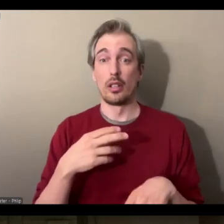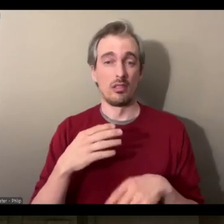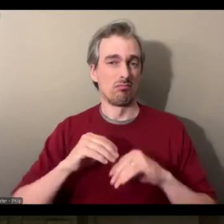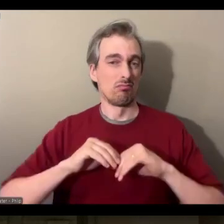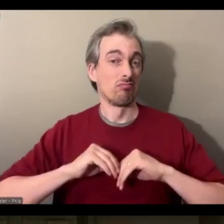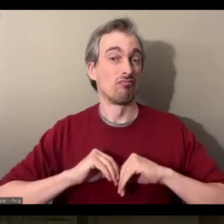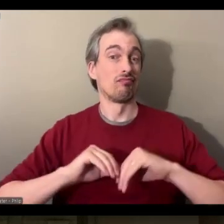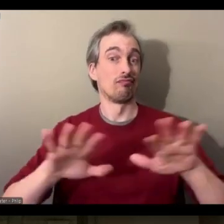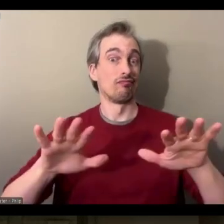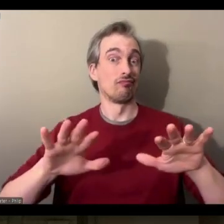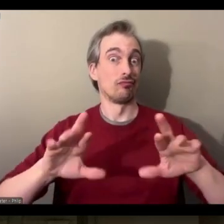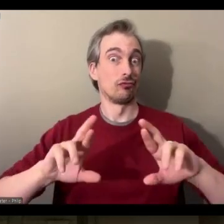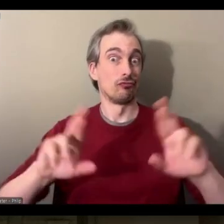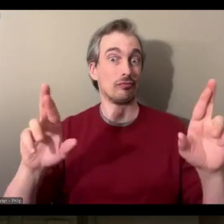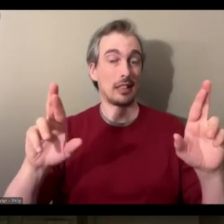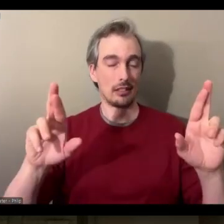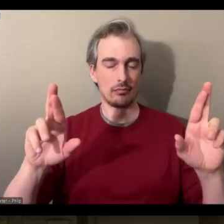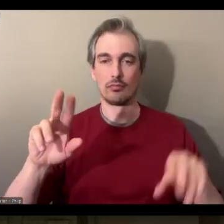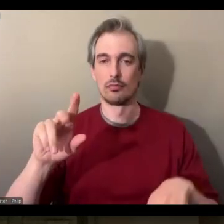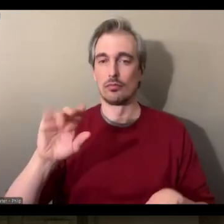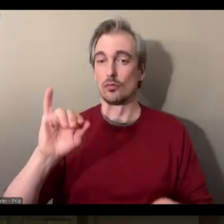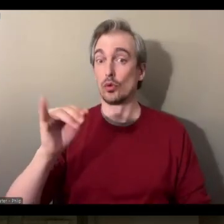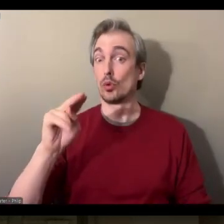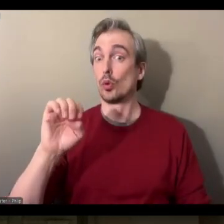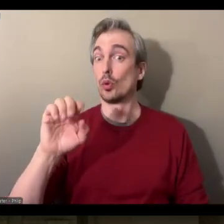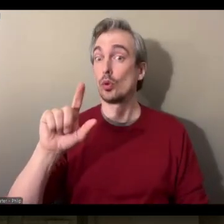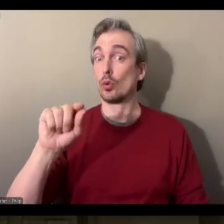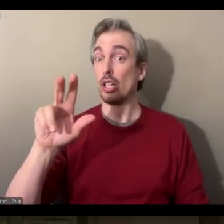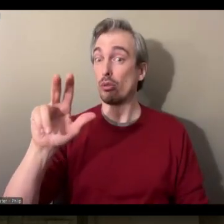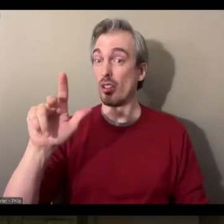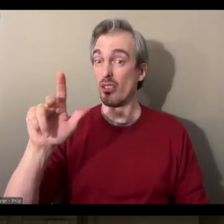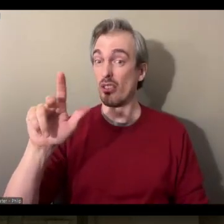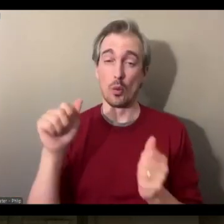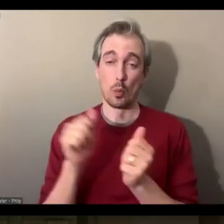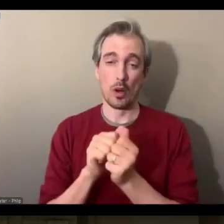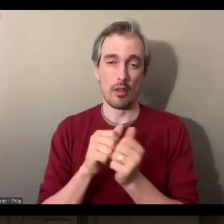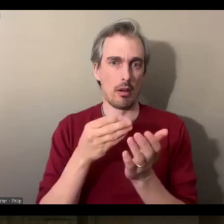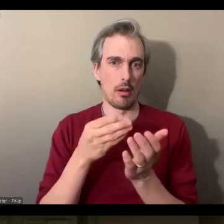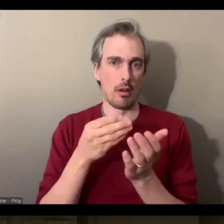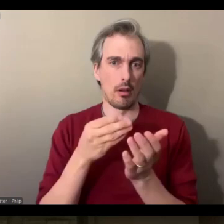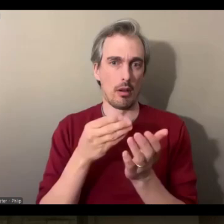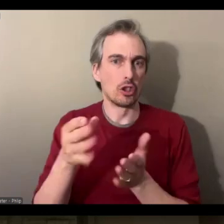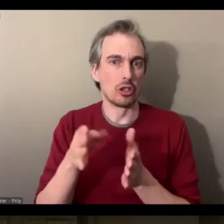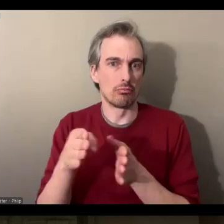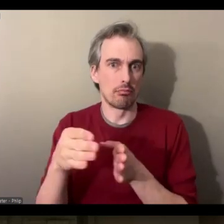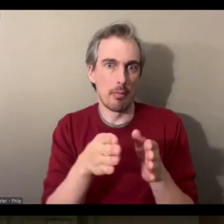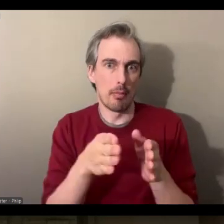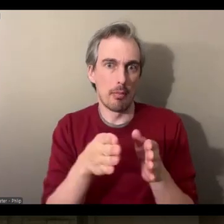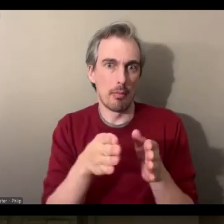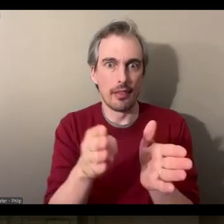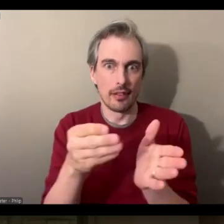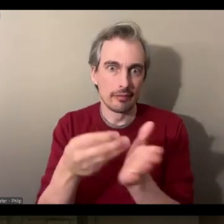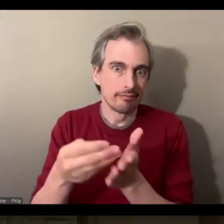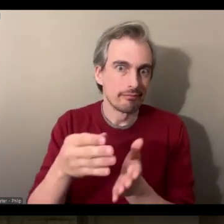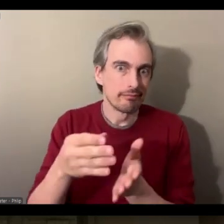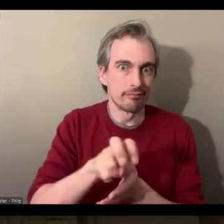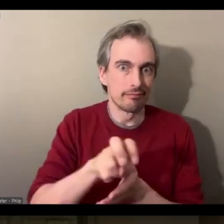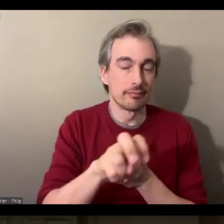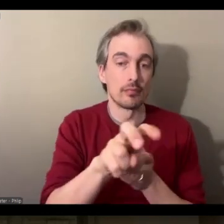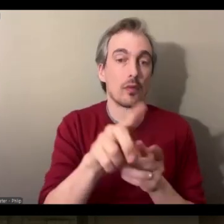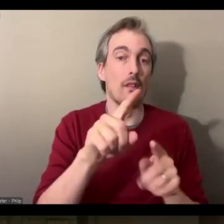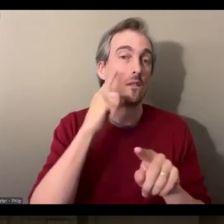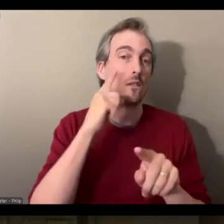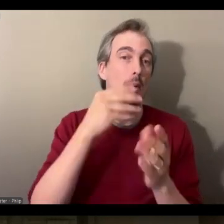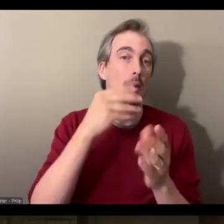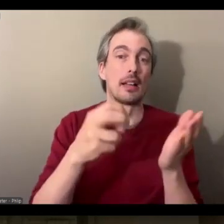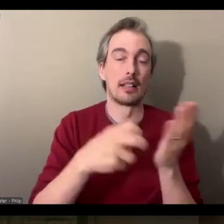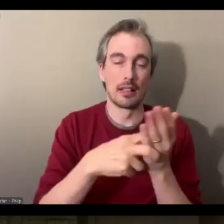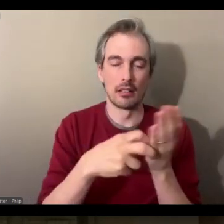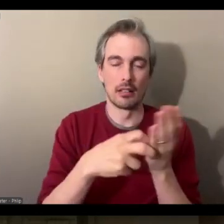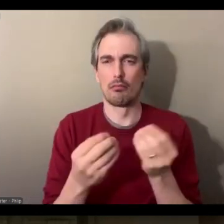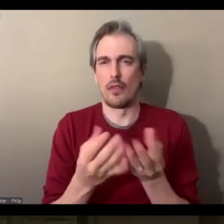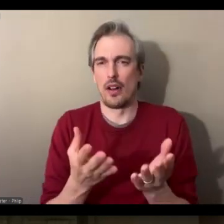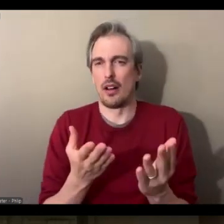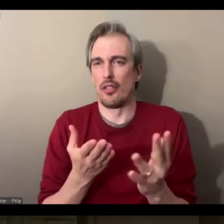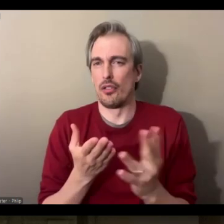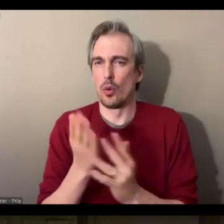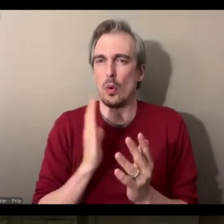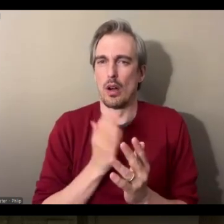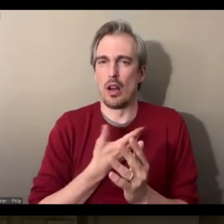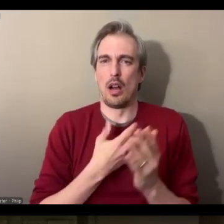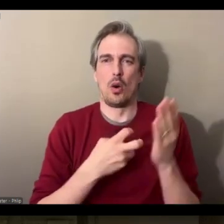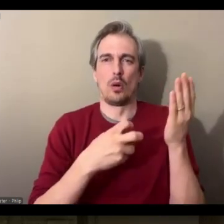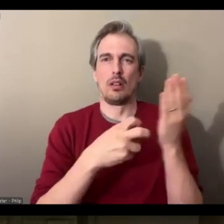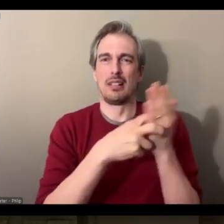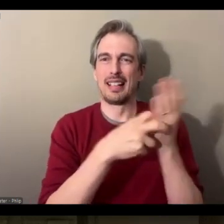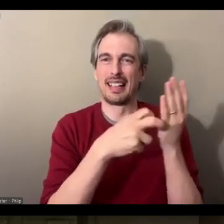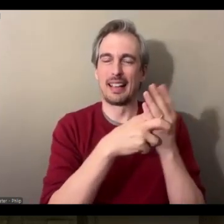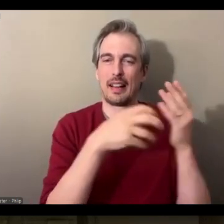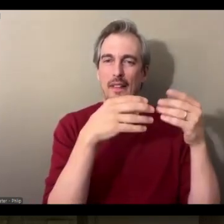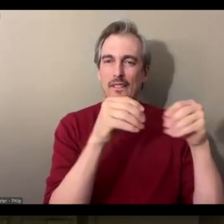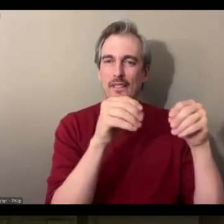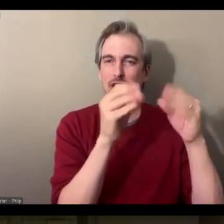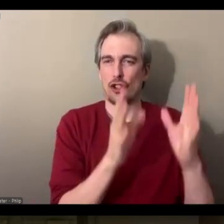provided by our ticketing provider. Really the most kind of shocking examples... Overall,